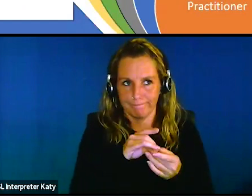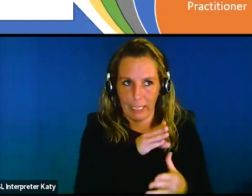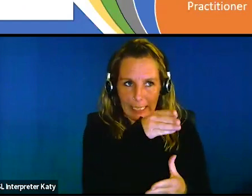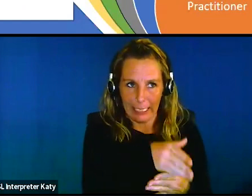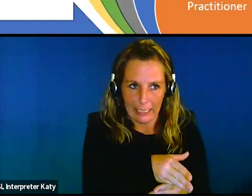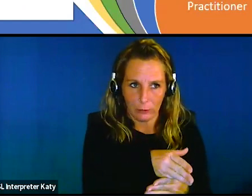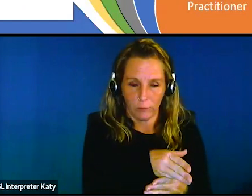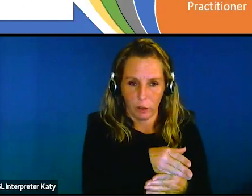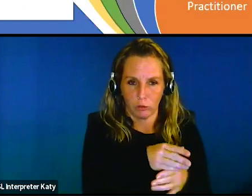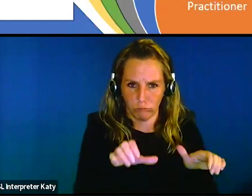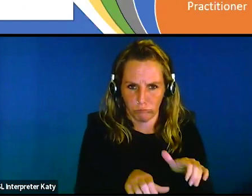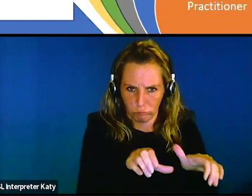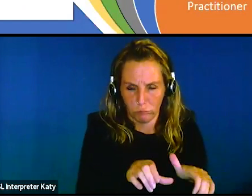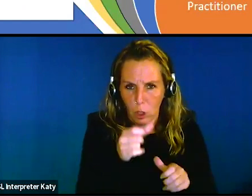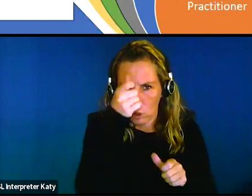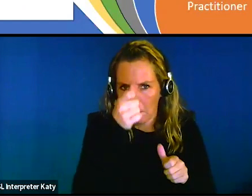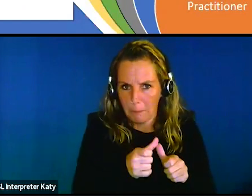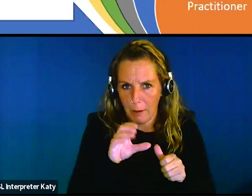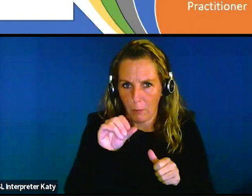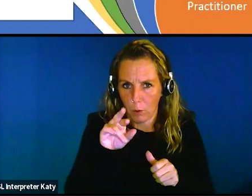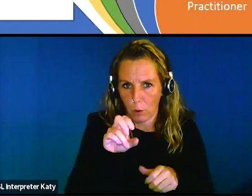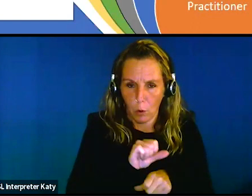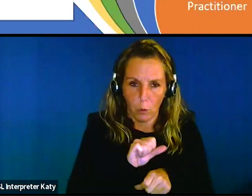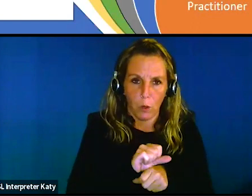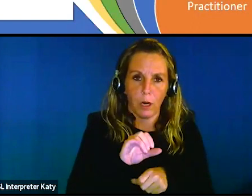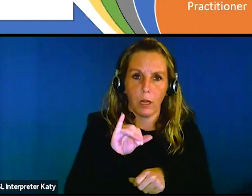So remember that the core work is an interpersonal work.